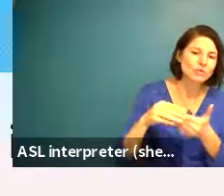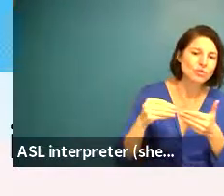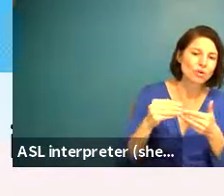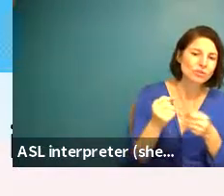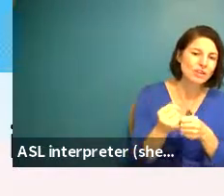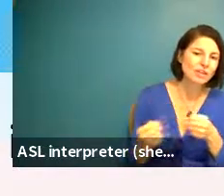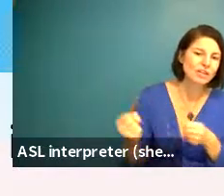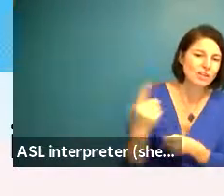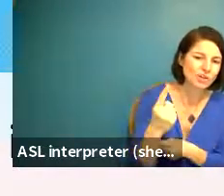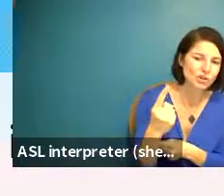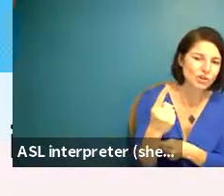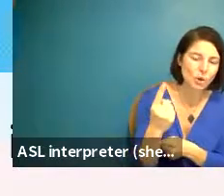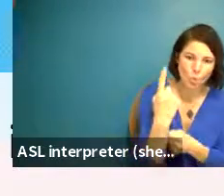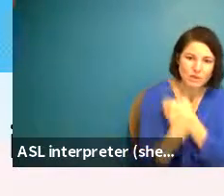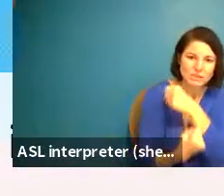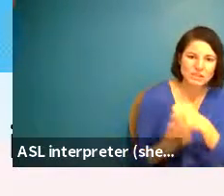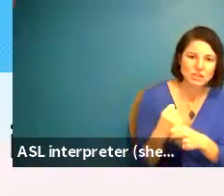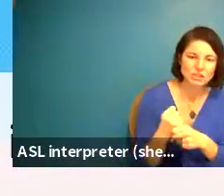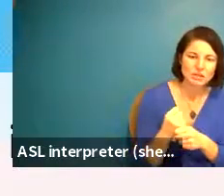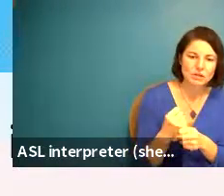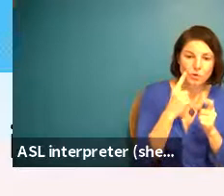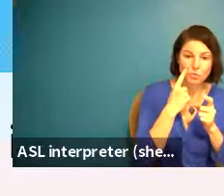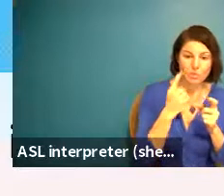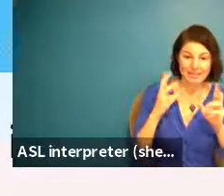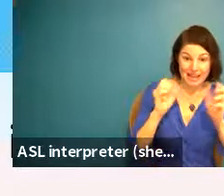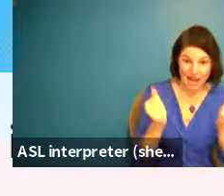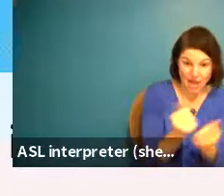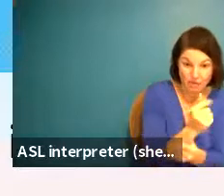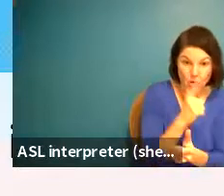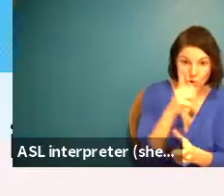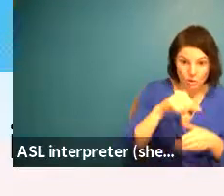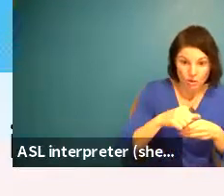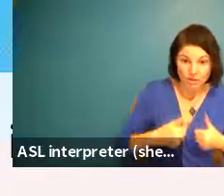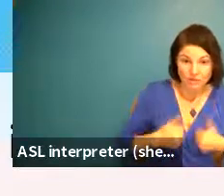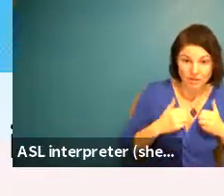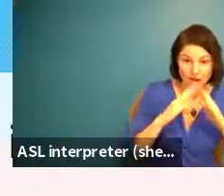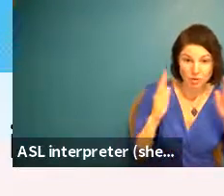entire household. That's not even the transfer from themselves. That's everyone in their house come together as making a